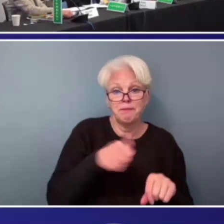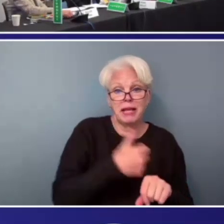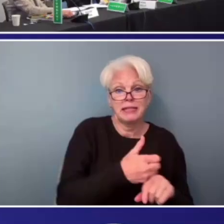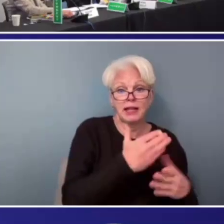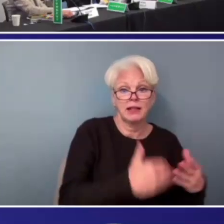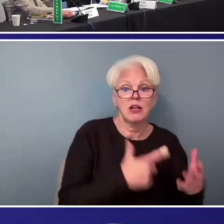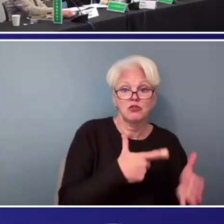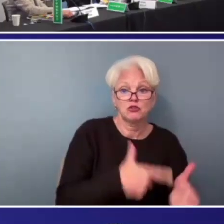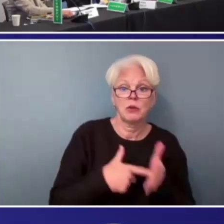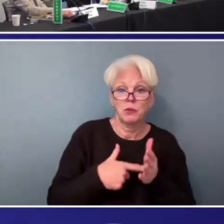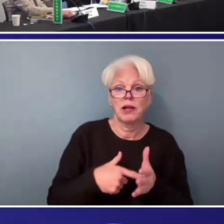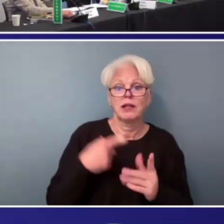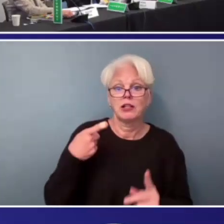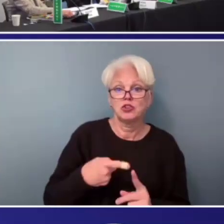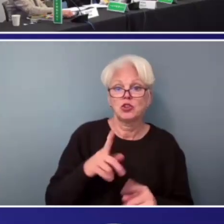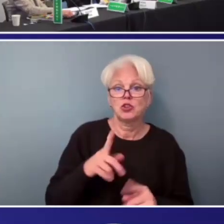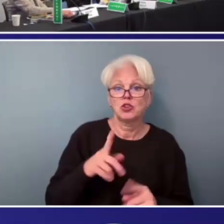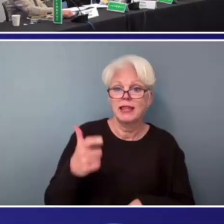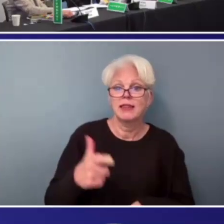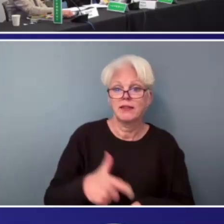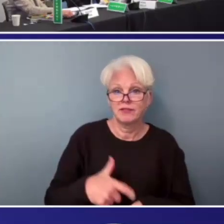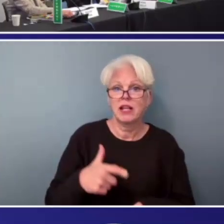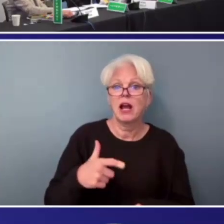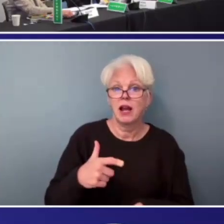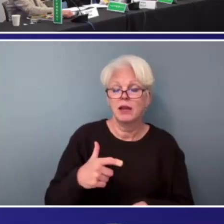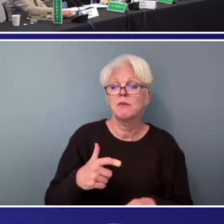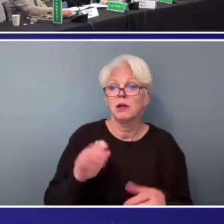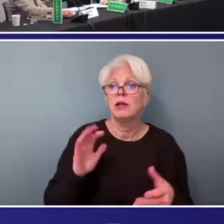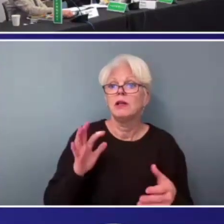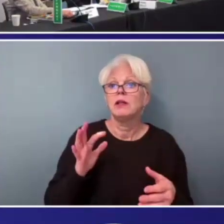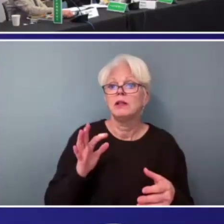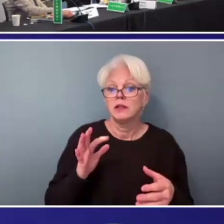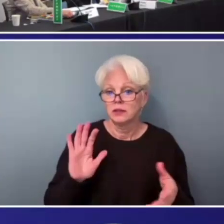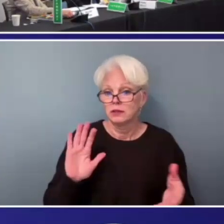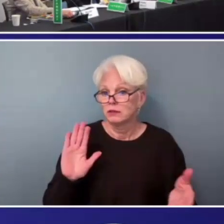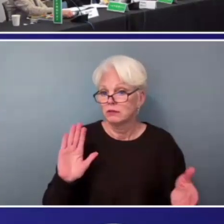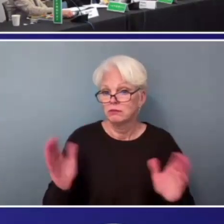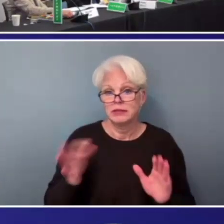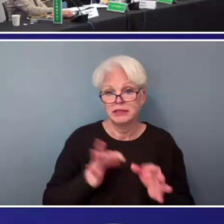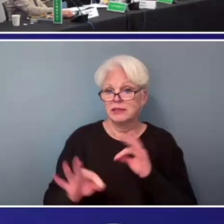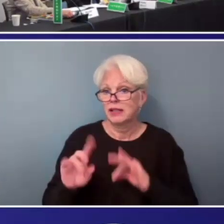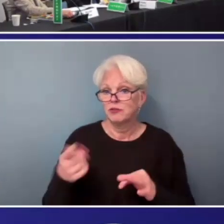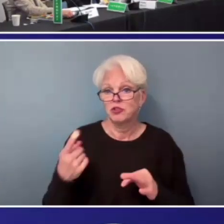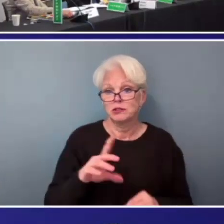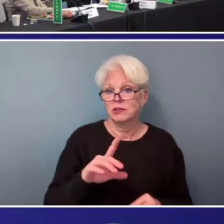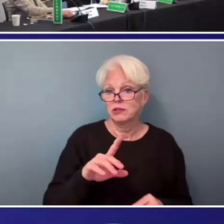a certain length of time as opposed to just a doctorate, because otherwise we're going